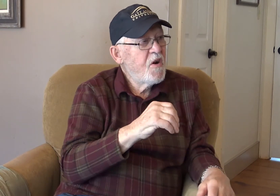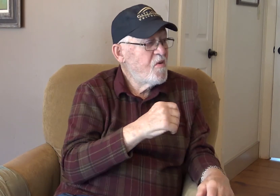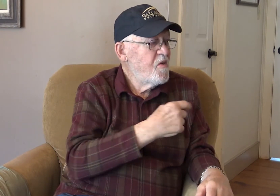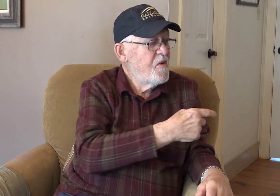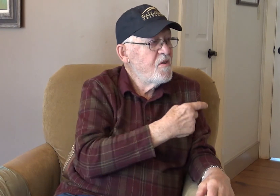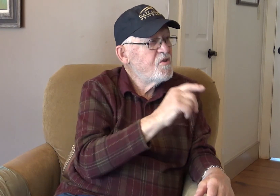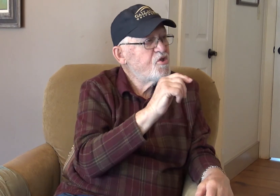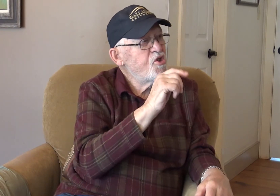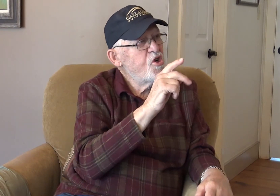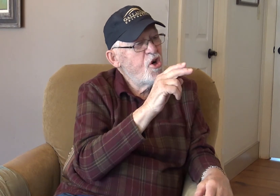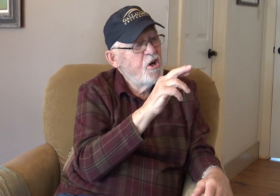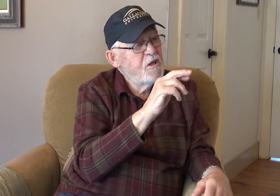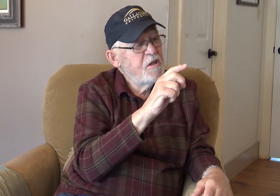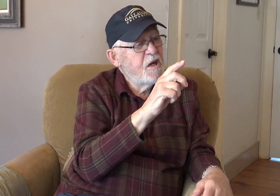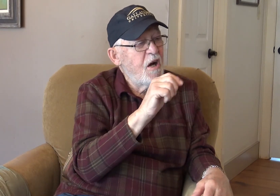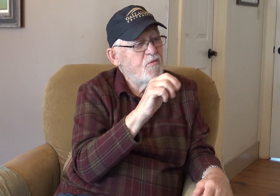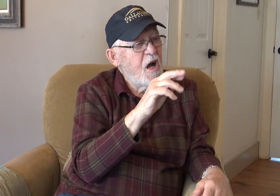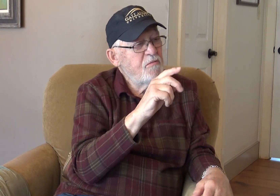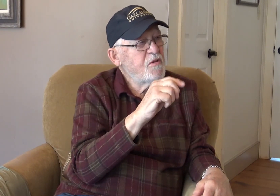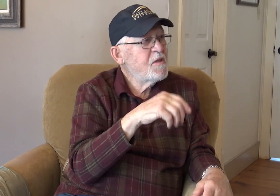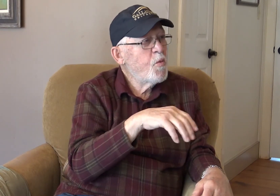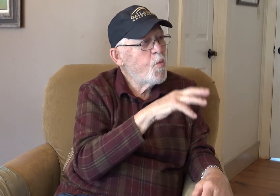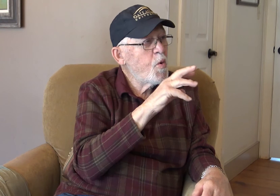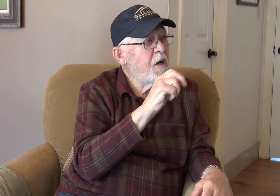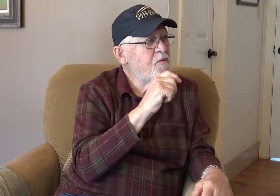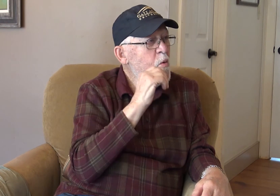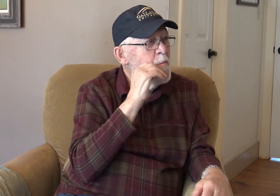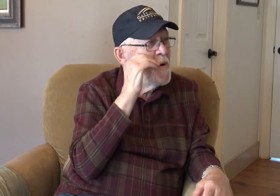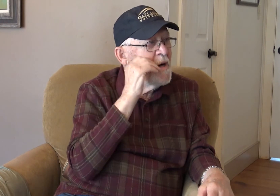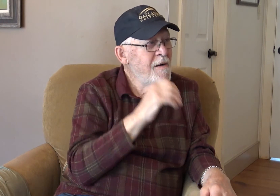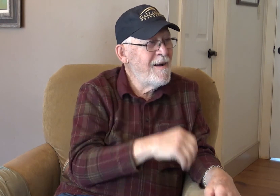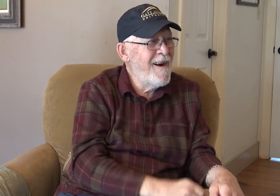So, we turned around and walked home.